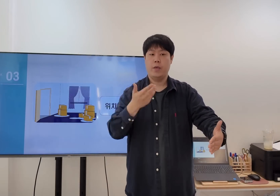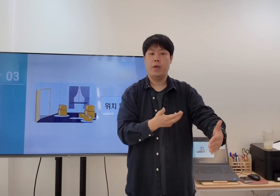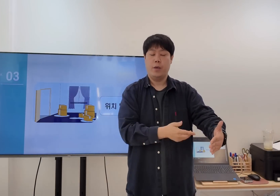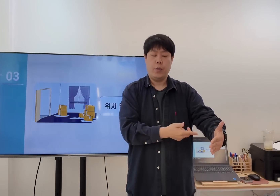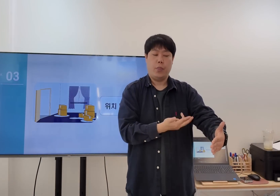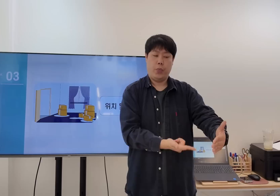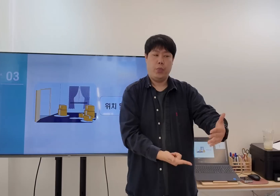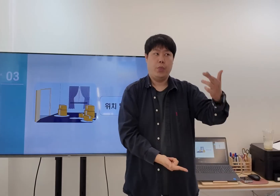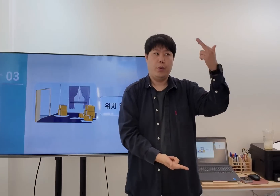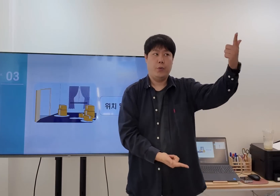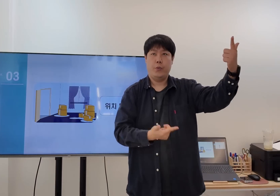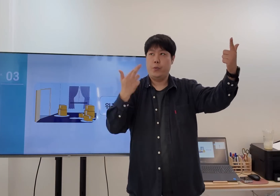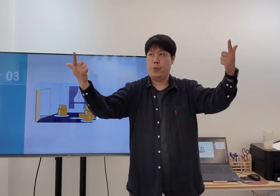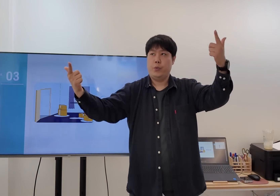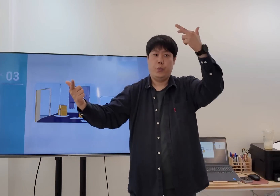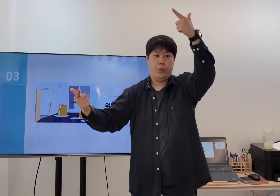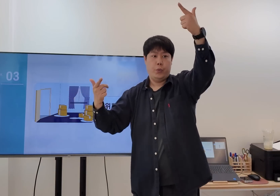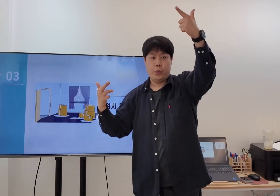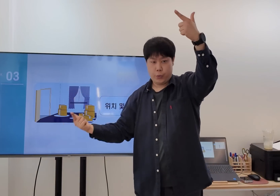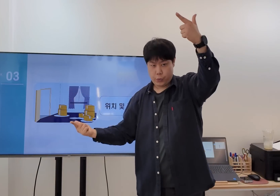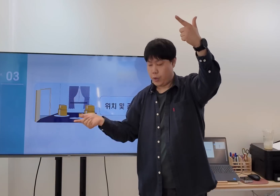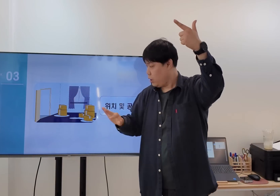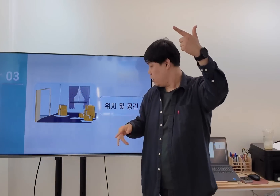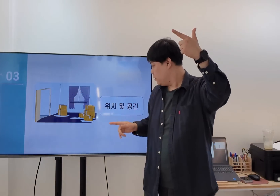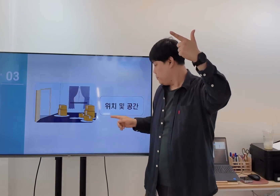these empty places